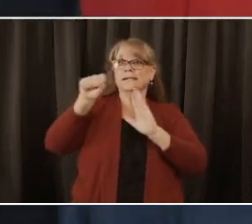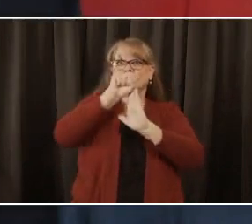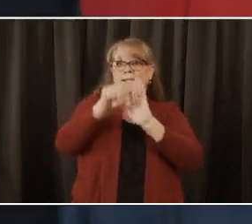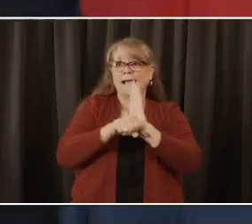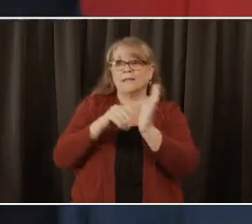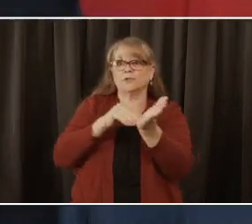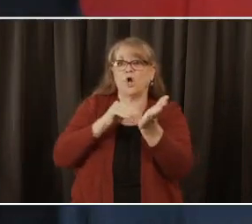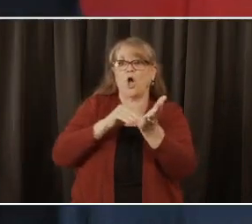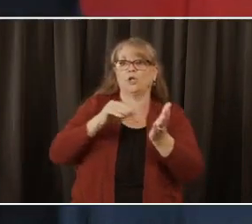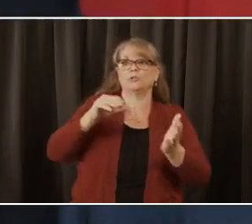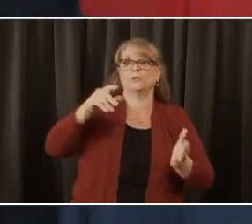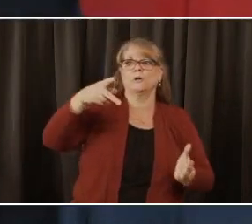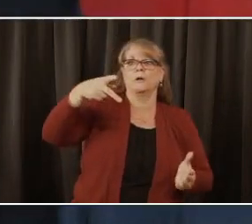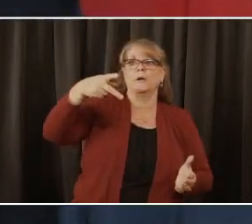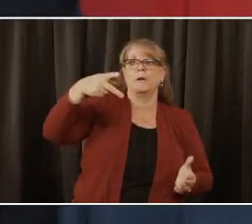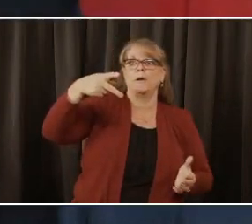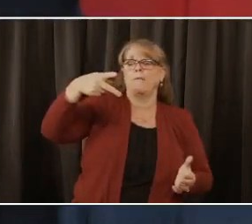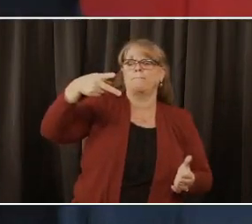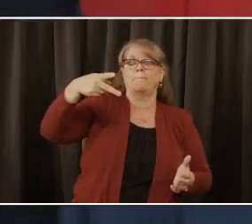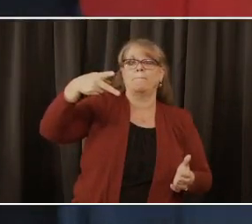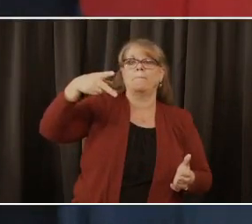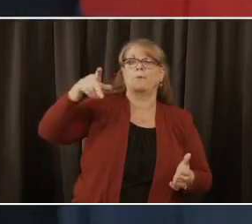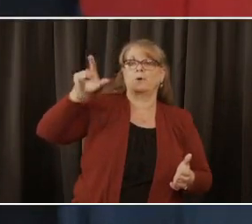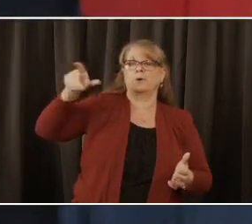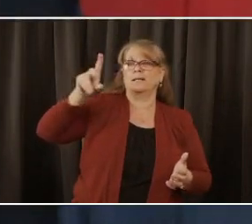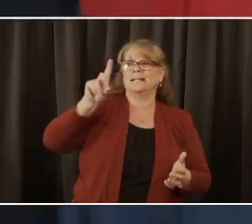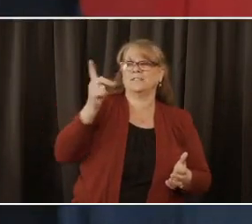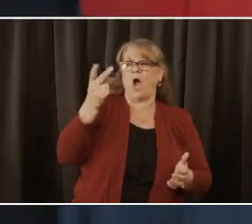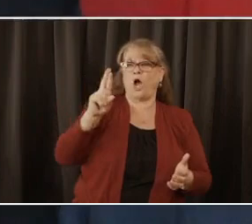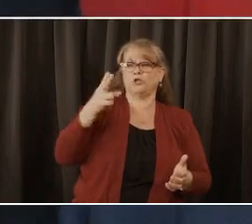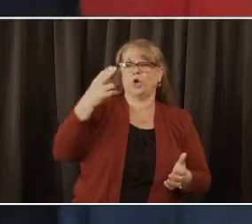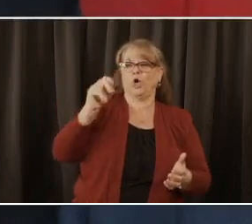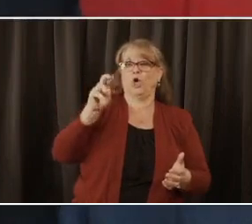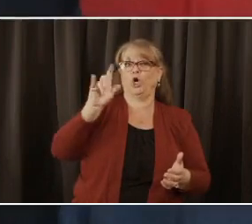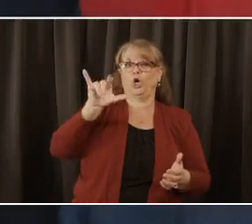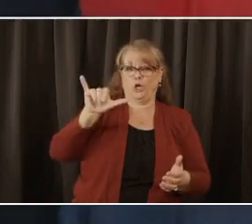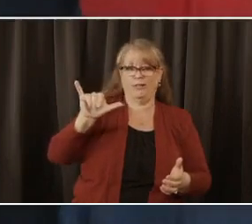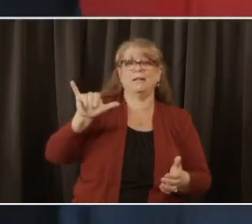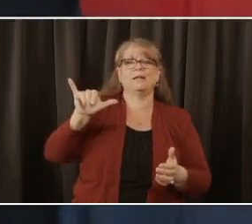wave that Colorado, and the United States as a whole we currently find ourselves in.